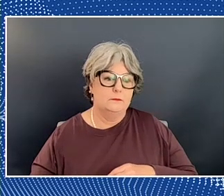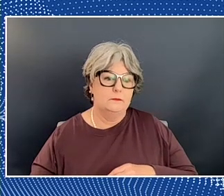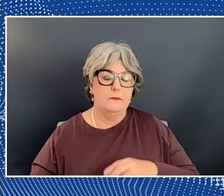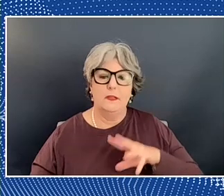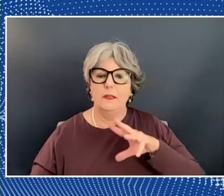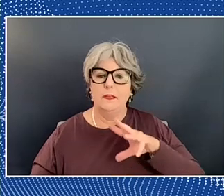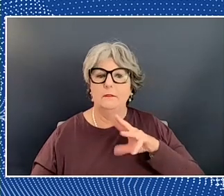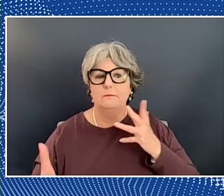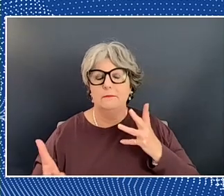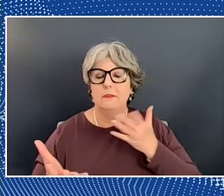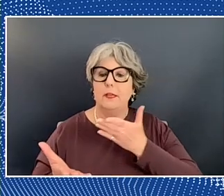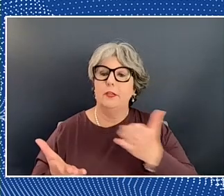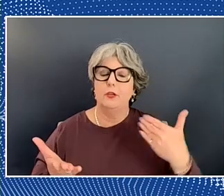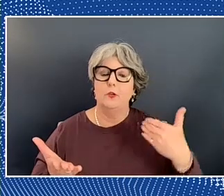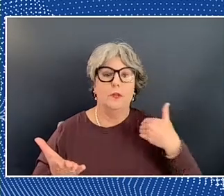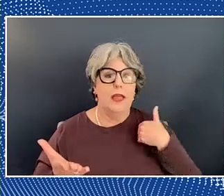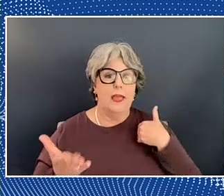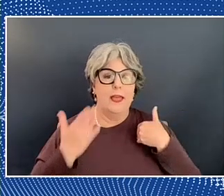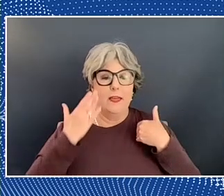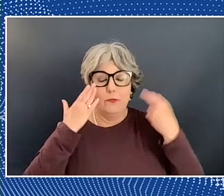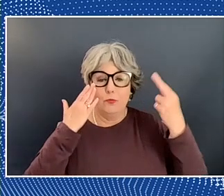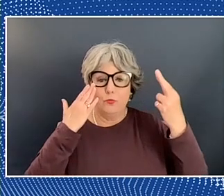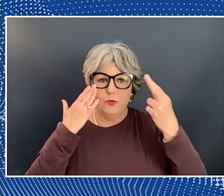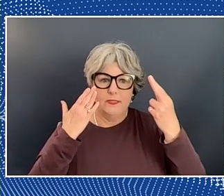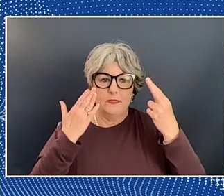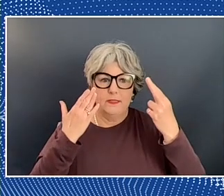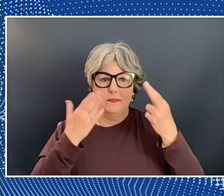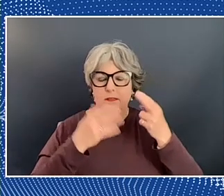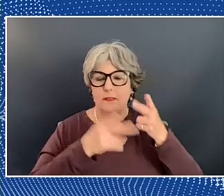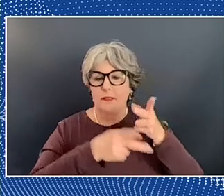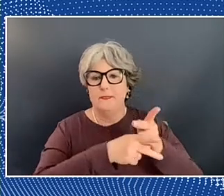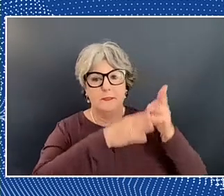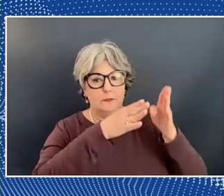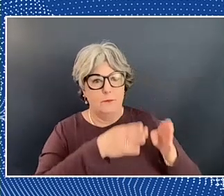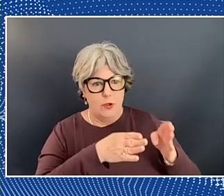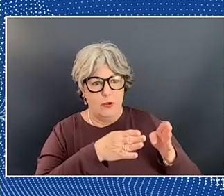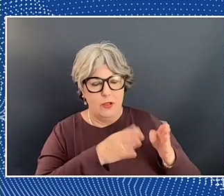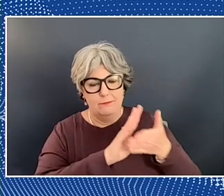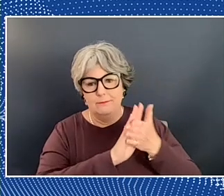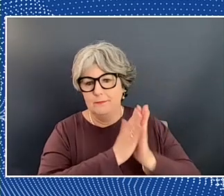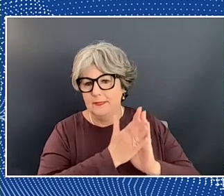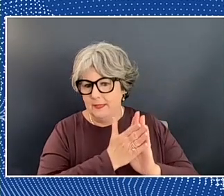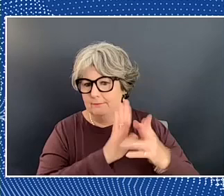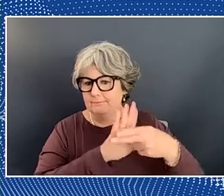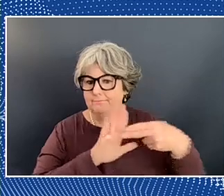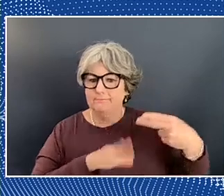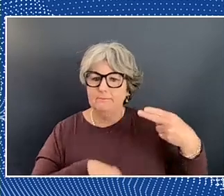have factors that have put this borrower in hardship, and one of those factors may